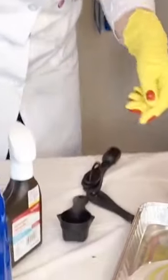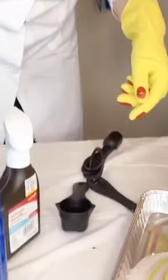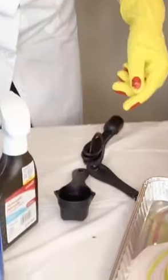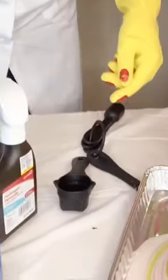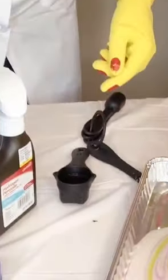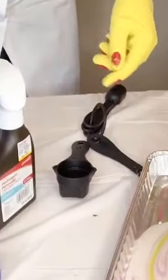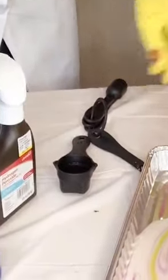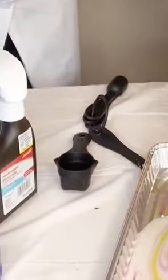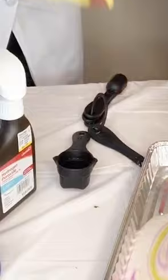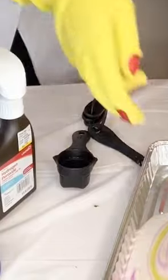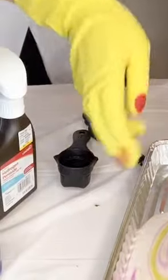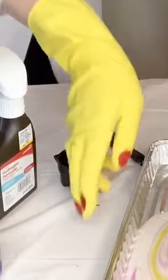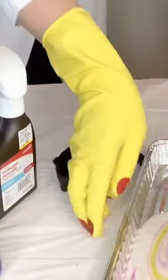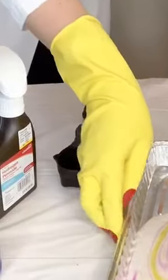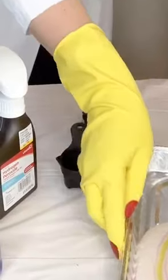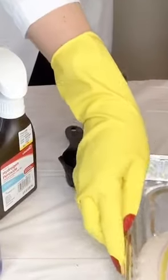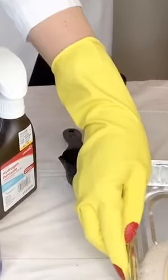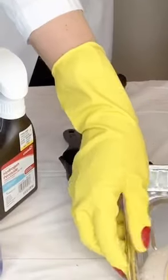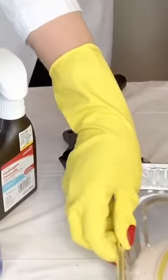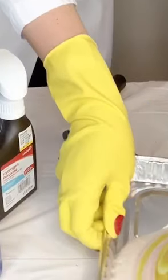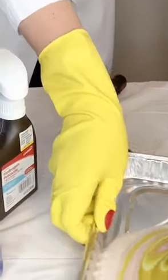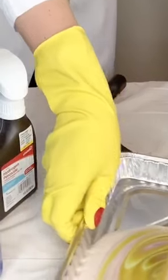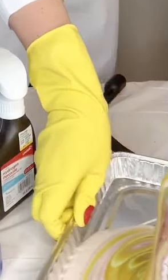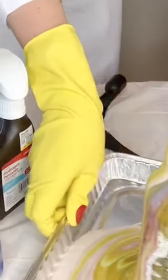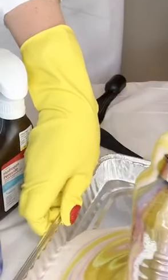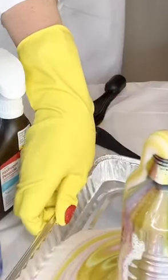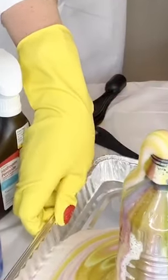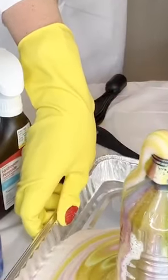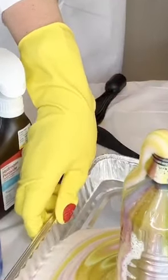Okay, here we go. Oh there we, I'm gonna move it, there's